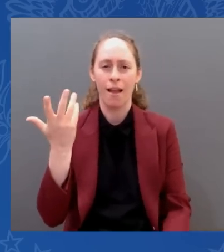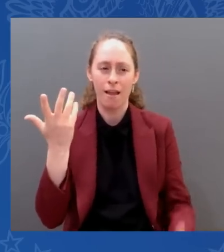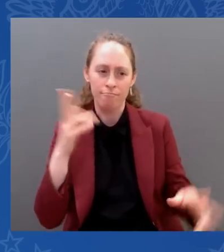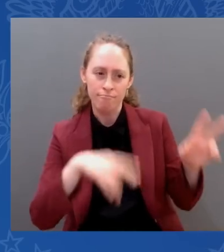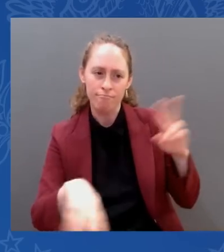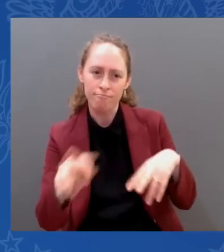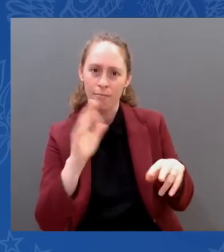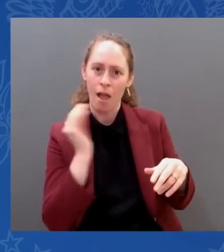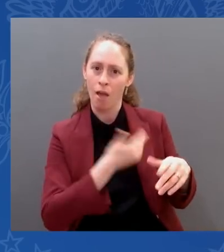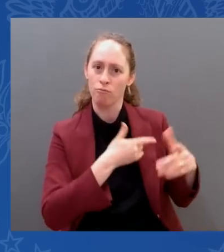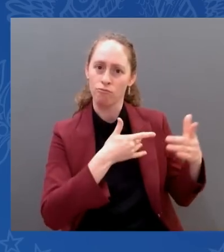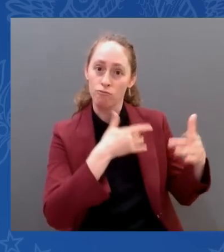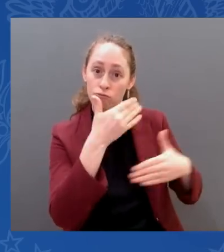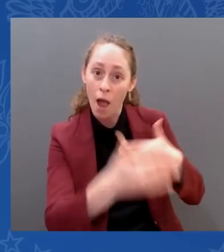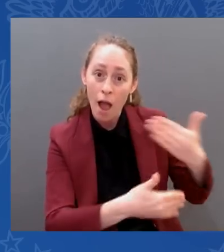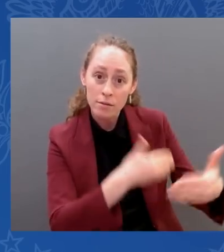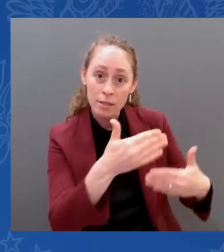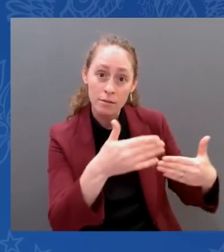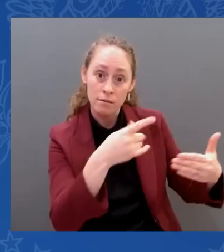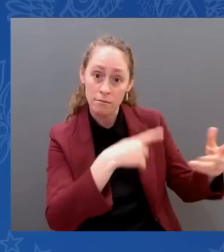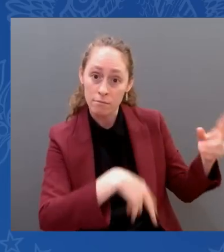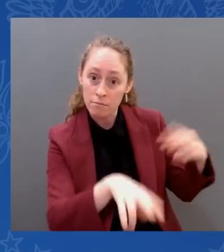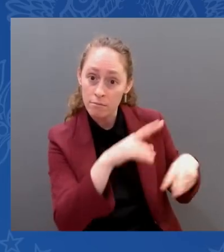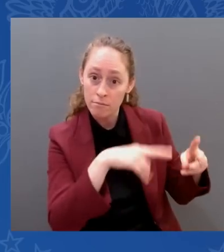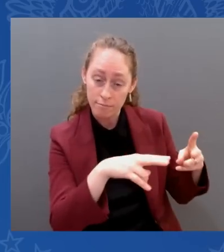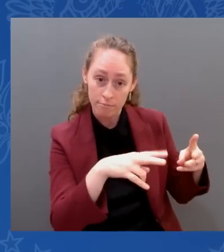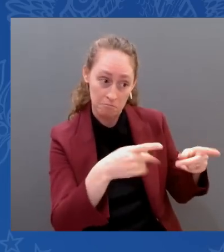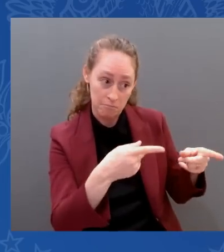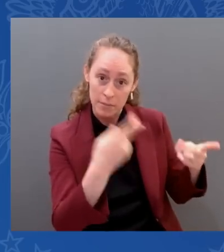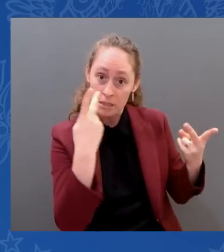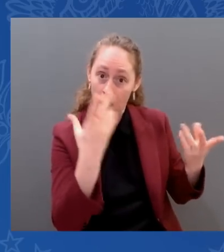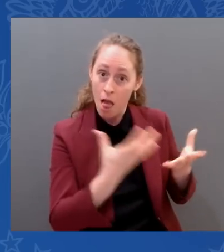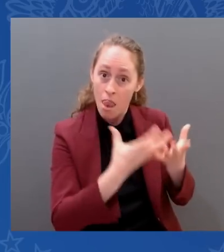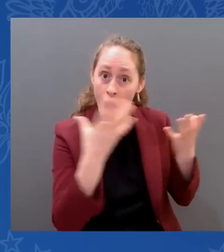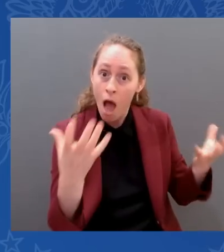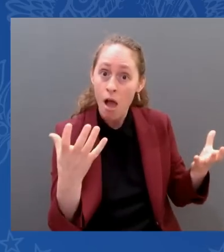It is whether we provide enough to those who have too little.